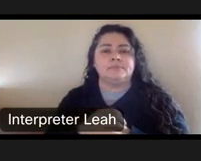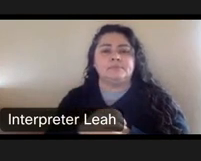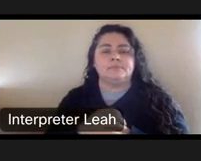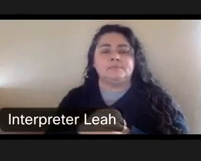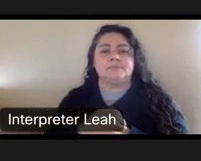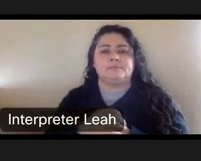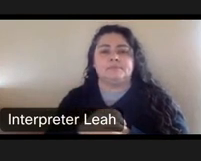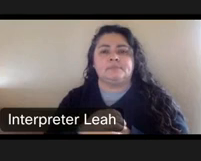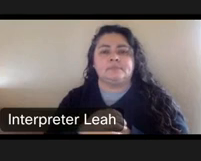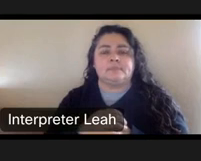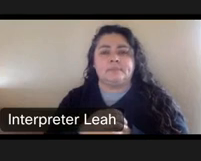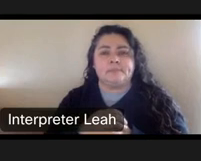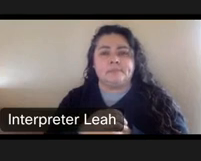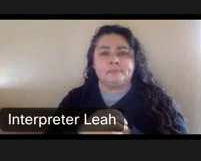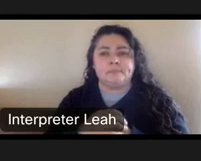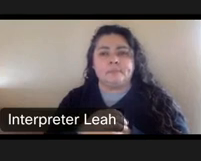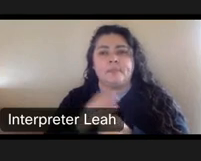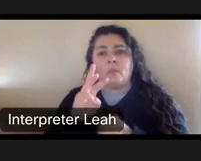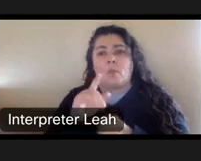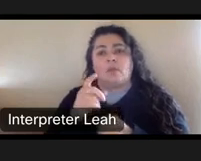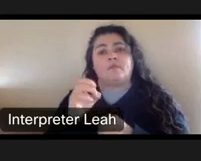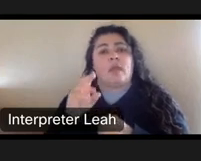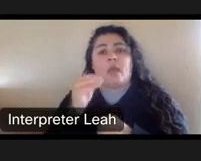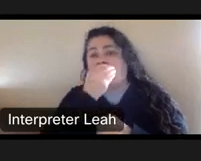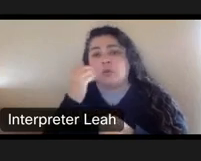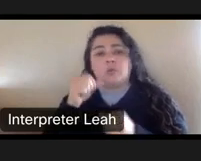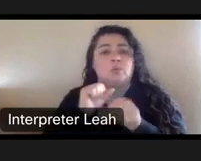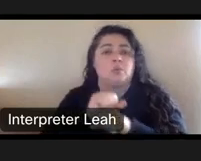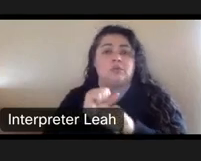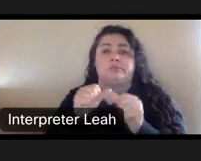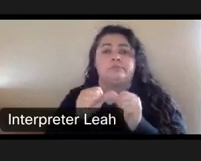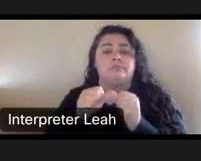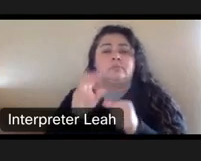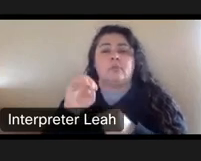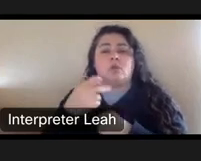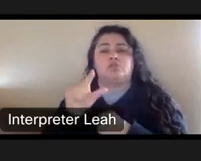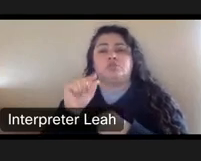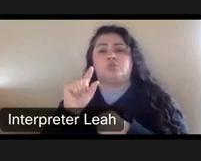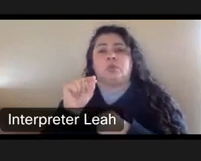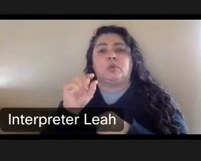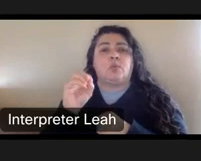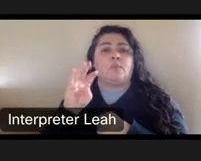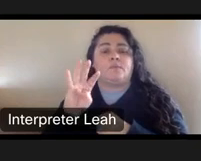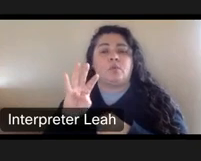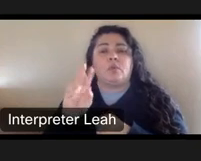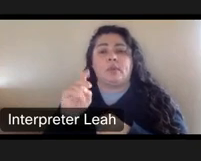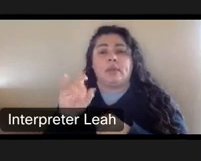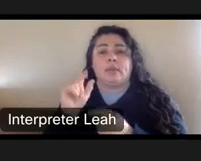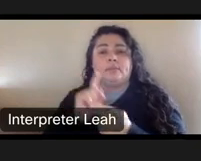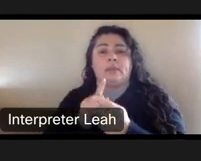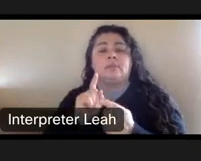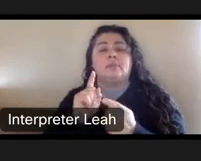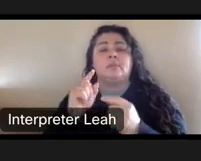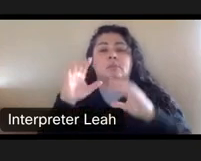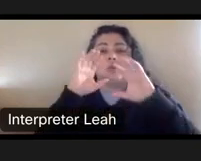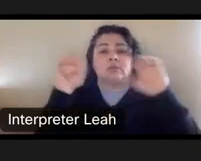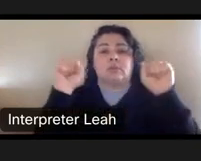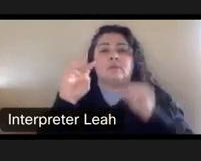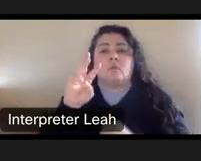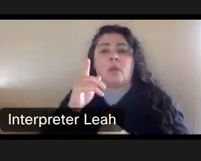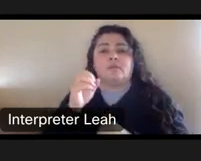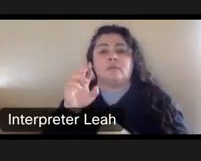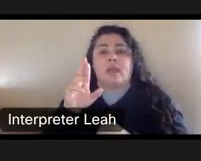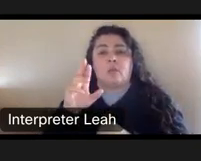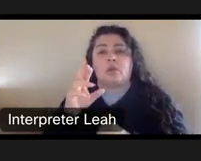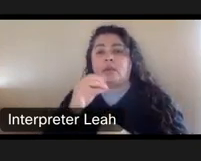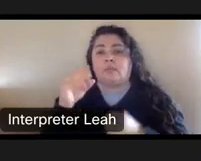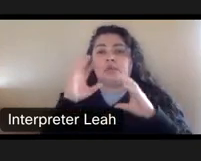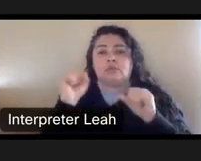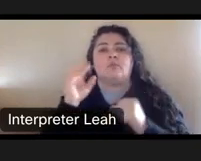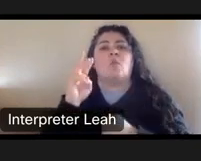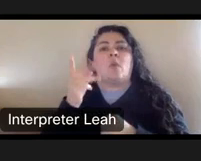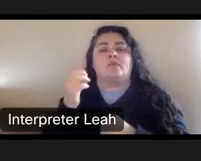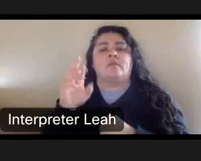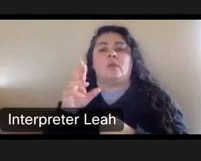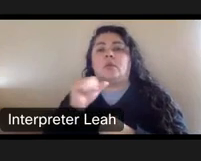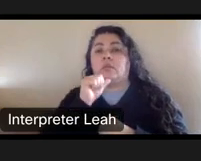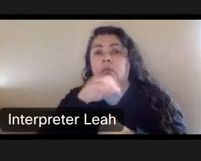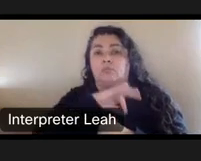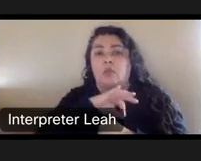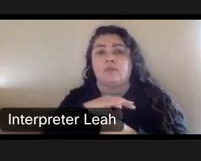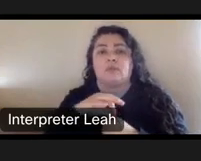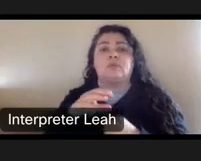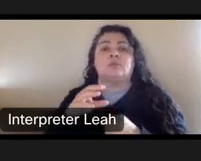So, wildflowers just continued until March of 2004 when Kelly met the president of wildflower, and the president of the wildflower works. The nonprofit made a park district commissioner.